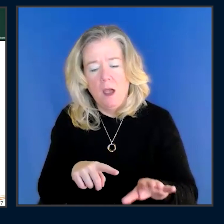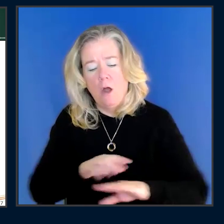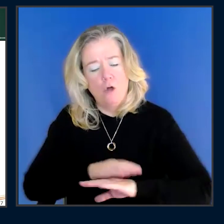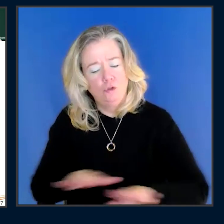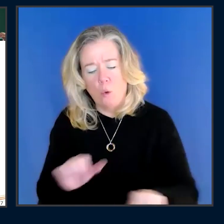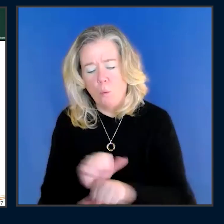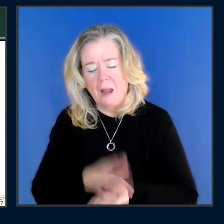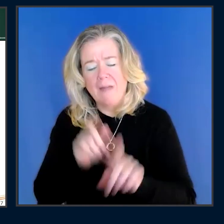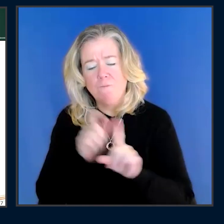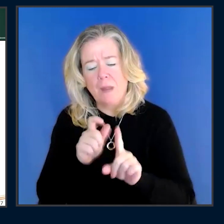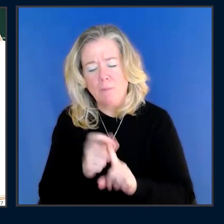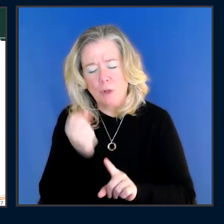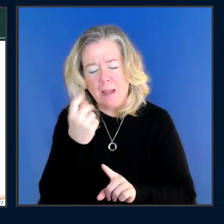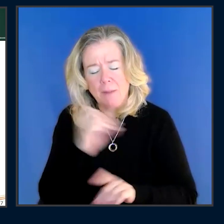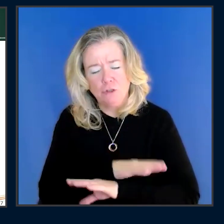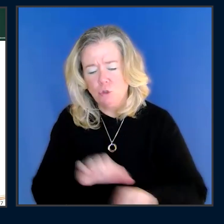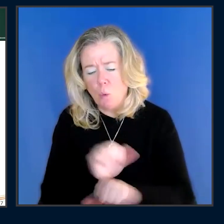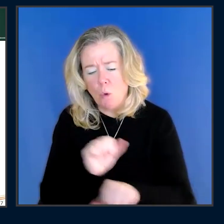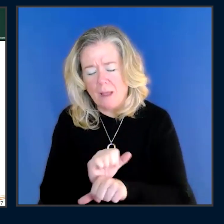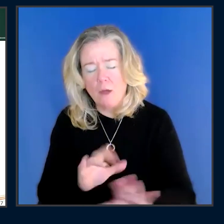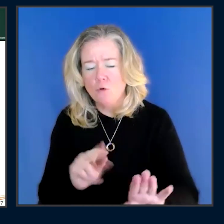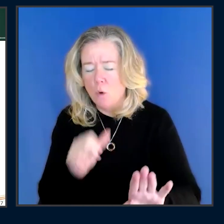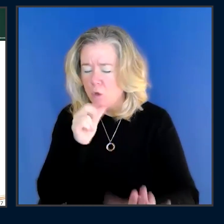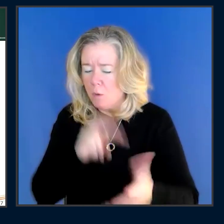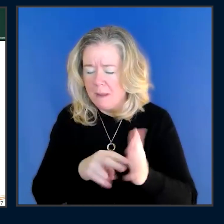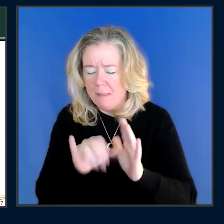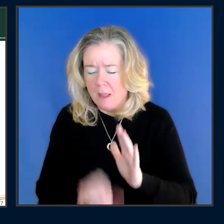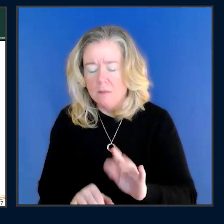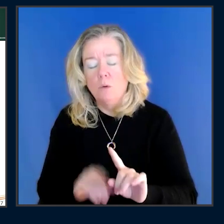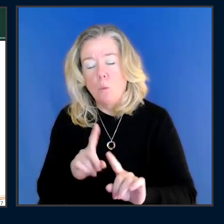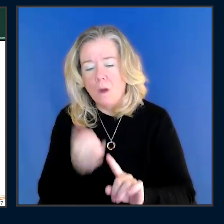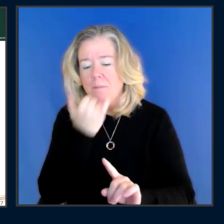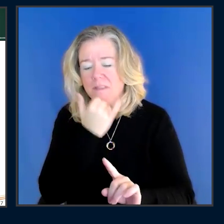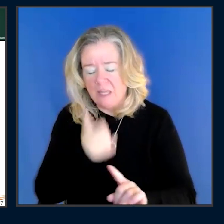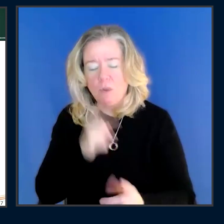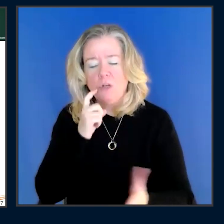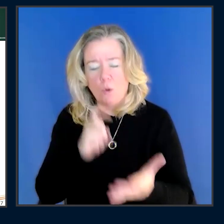on vocabulary and comprehension all day. I think one mistake that we're seeing in classrooms